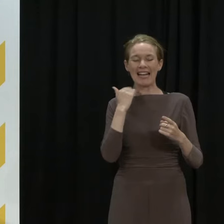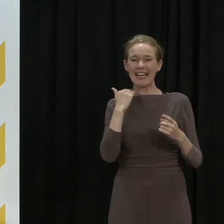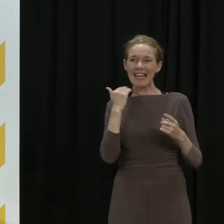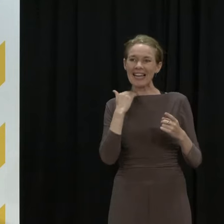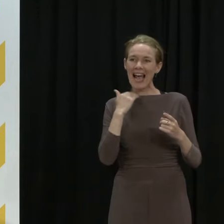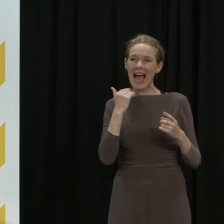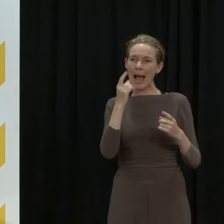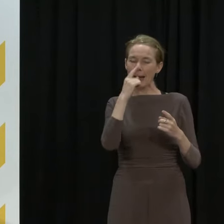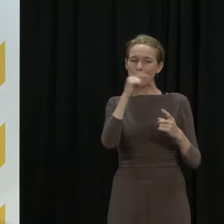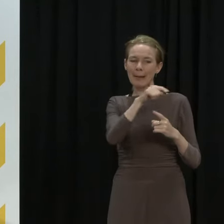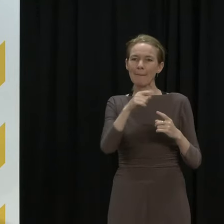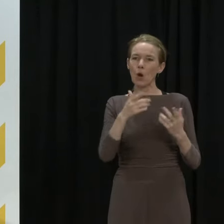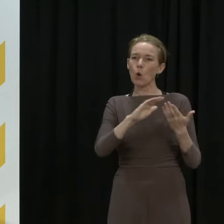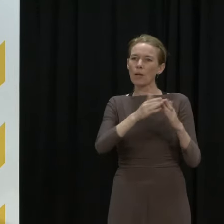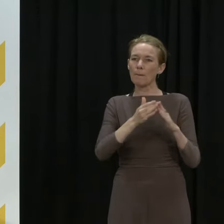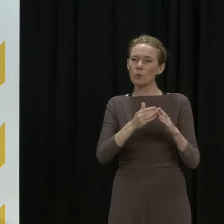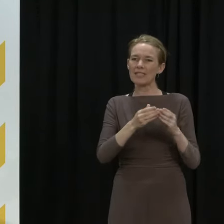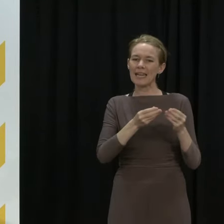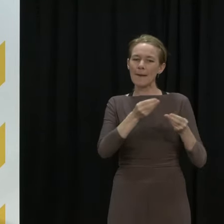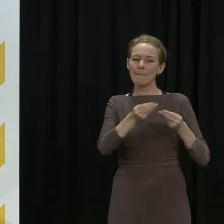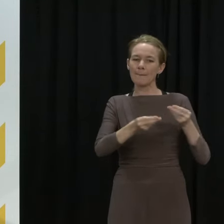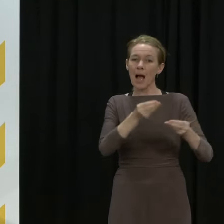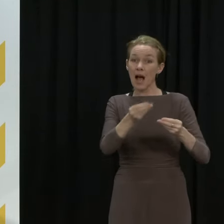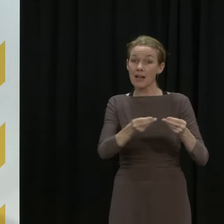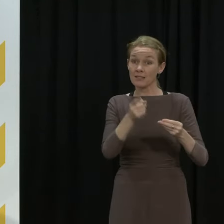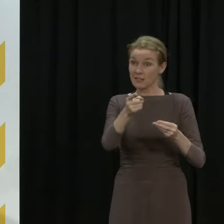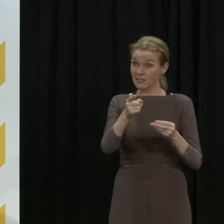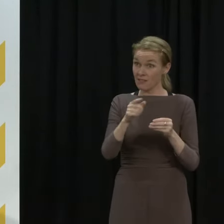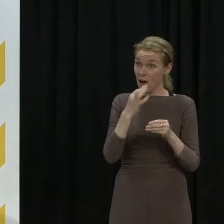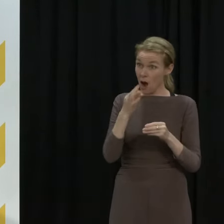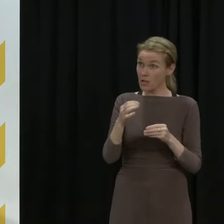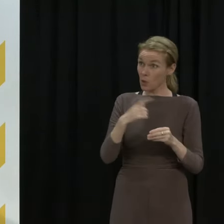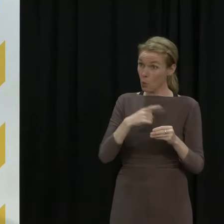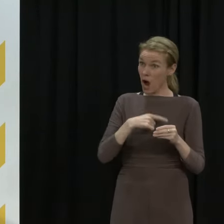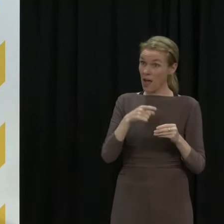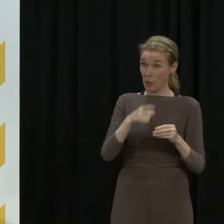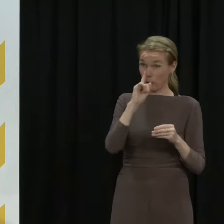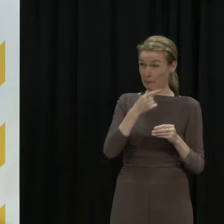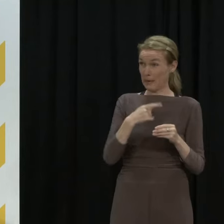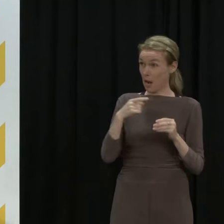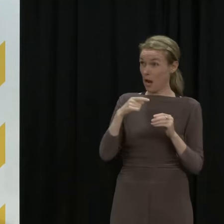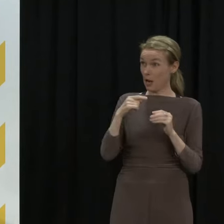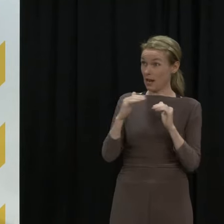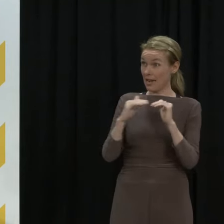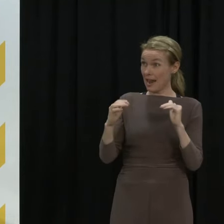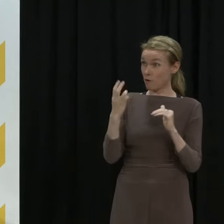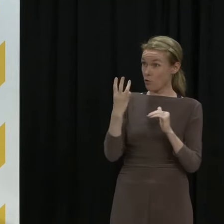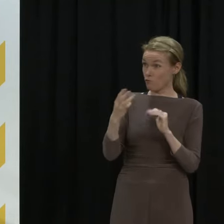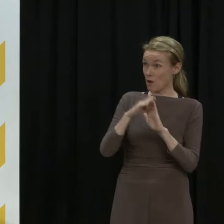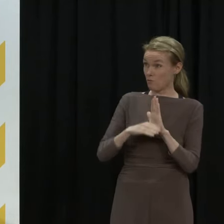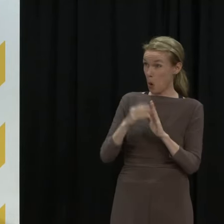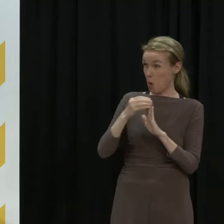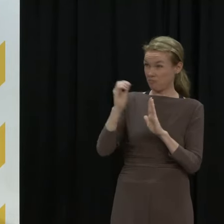there has been spread among gang networks.